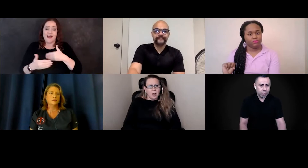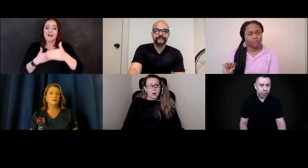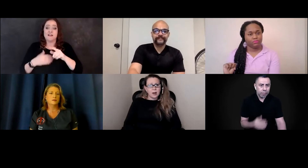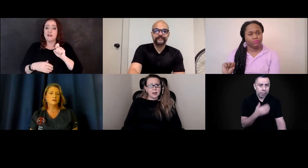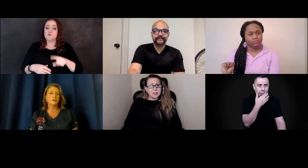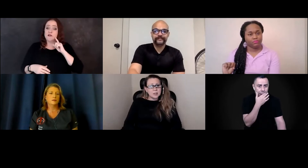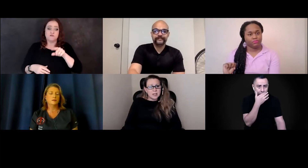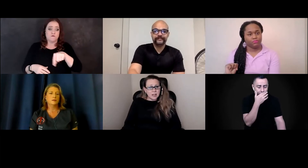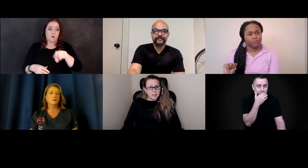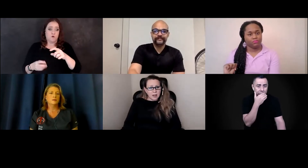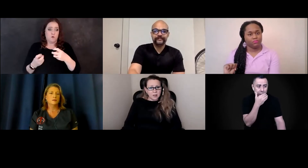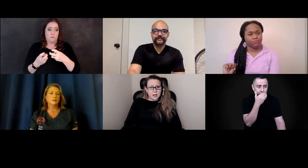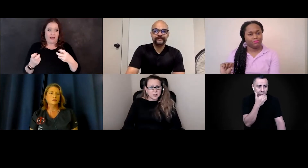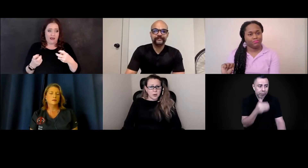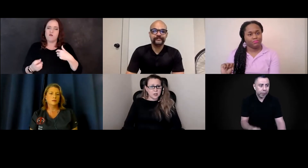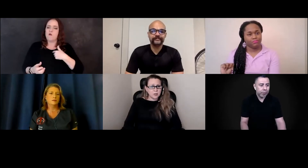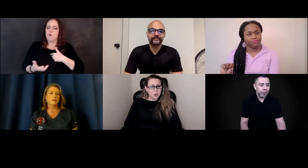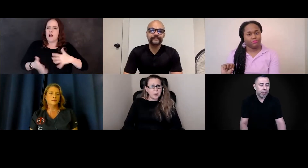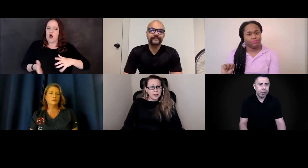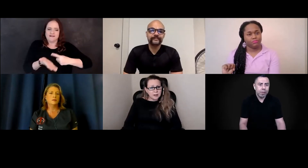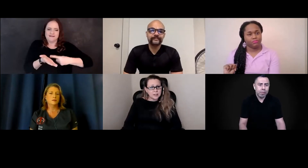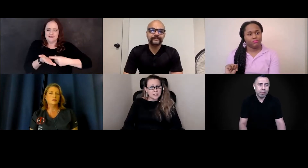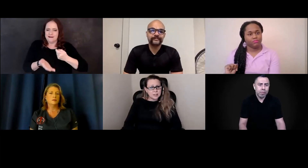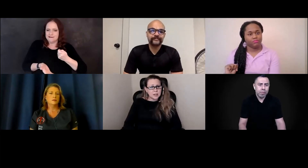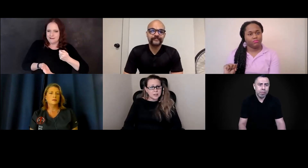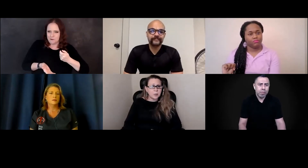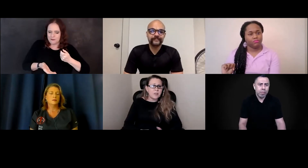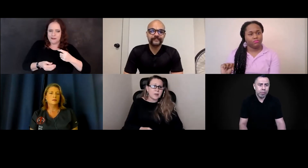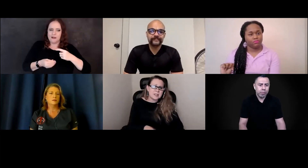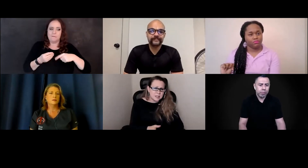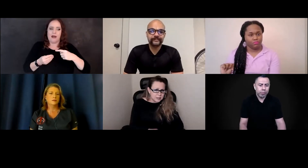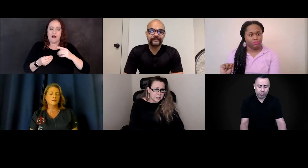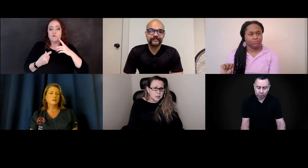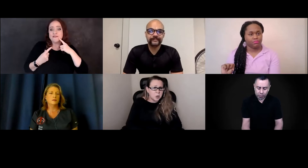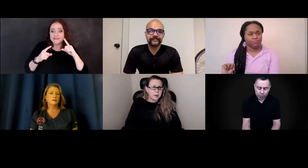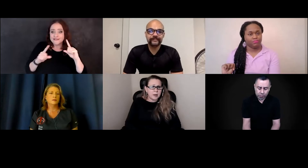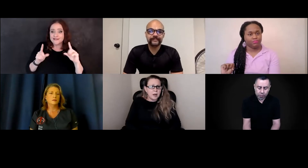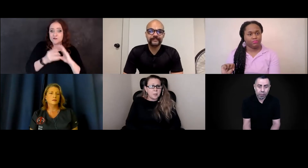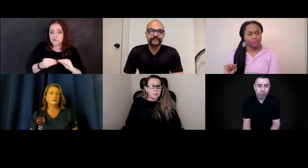So seeing that, our next question for our panelists, we've already discussed it a little bit.